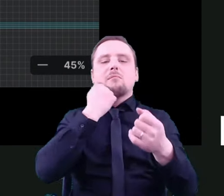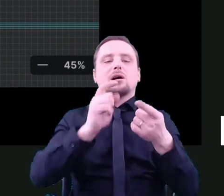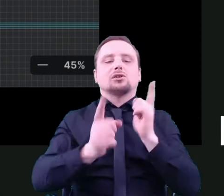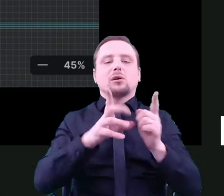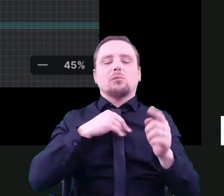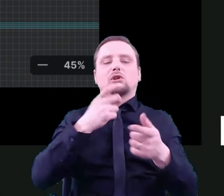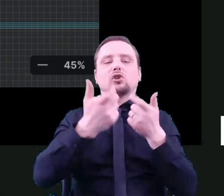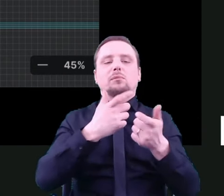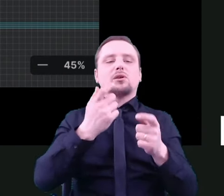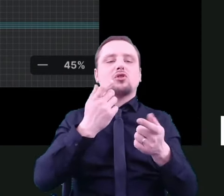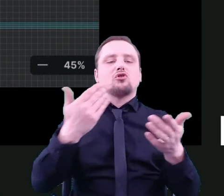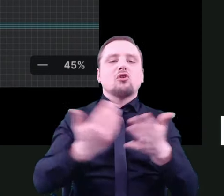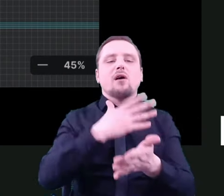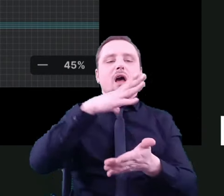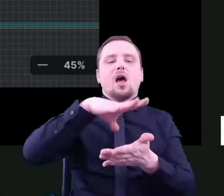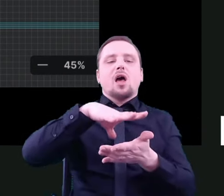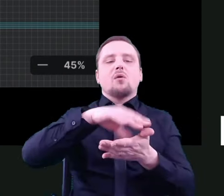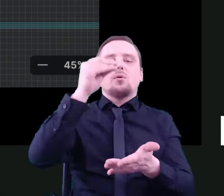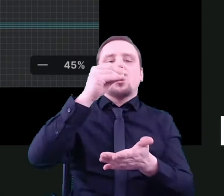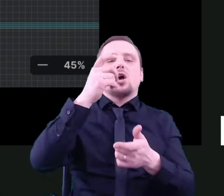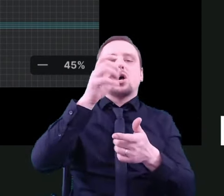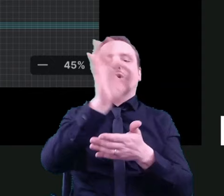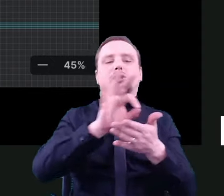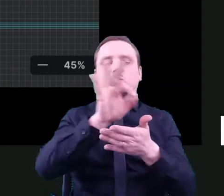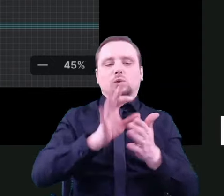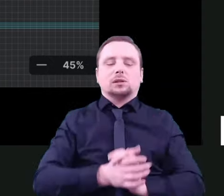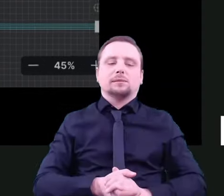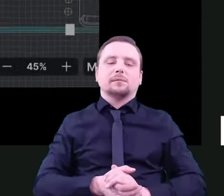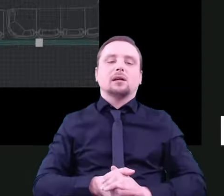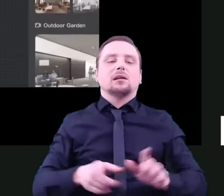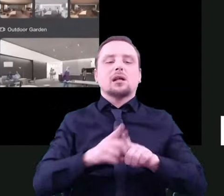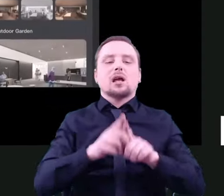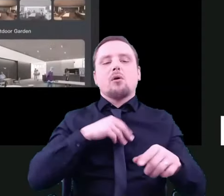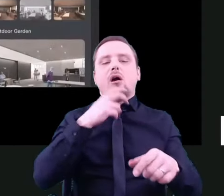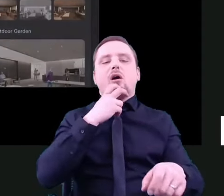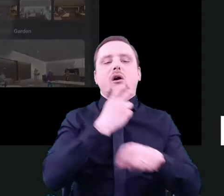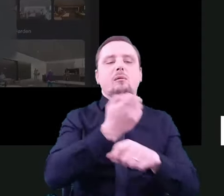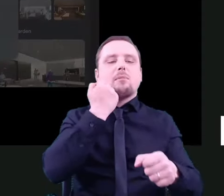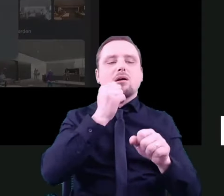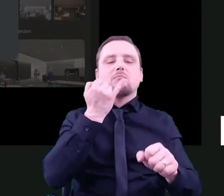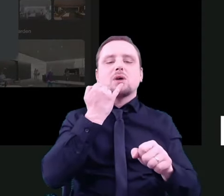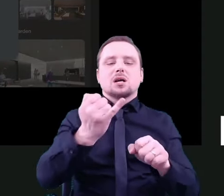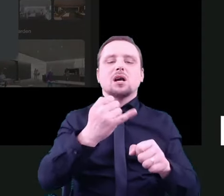Additionally, this program generates relatively simple interior visualizations automatically,